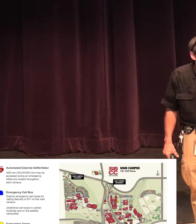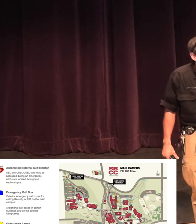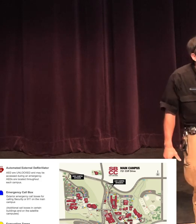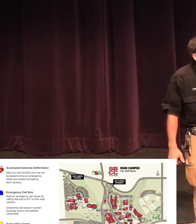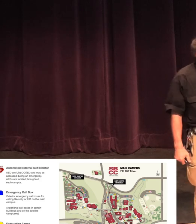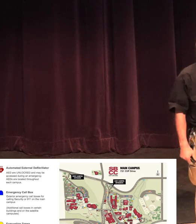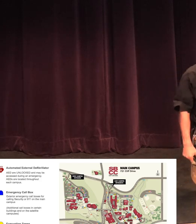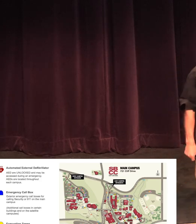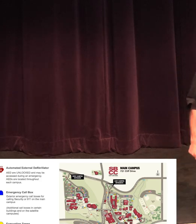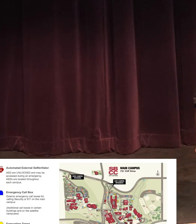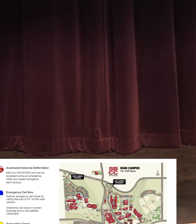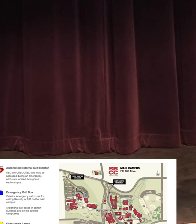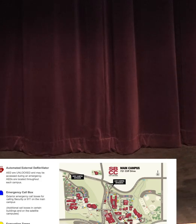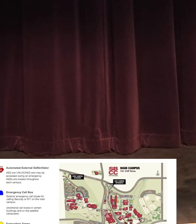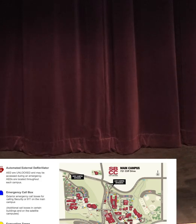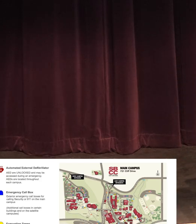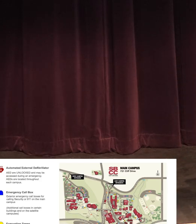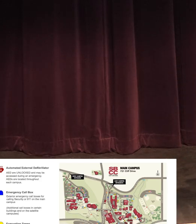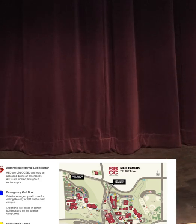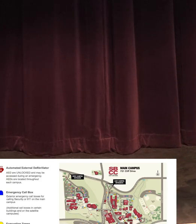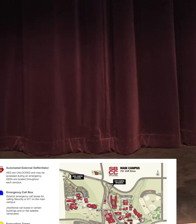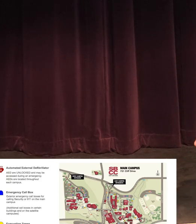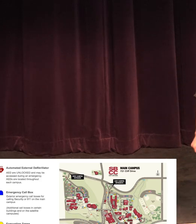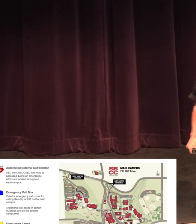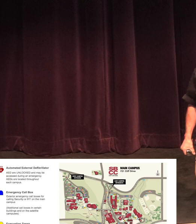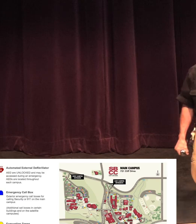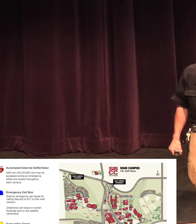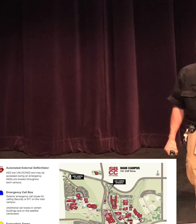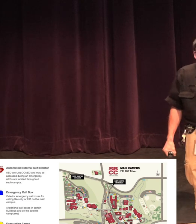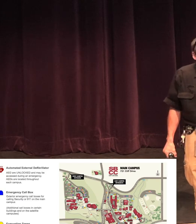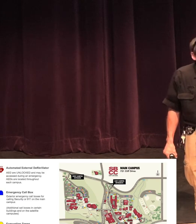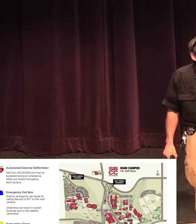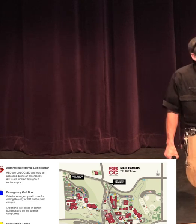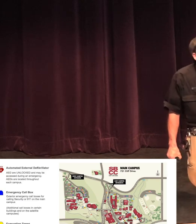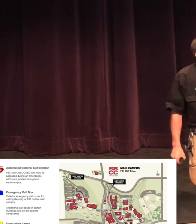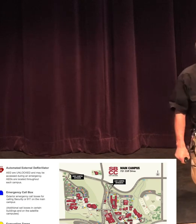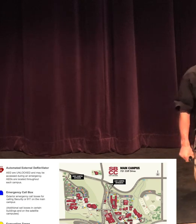run out to and be away from a building. East Campus, not as easy. We have multiple evacuation zones.